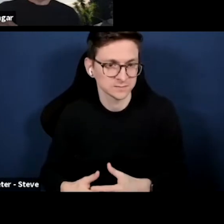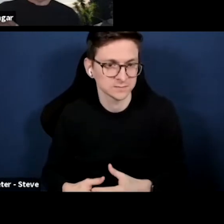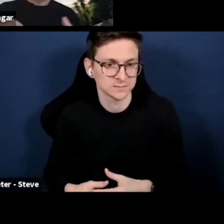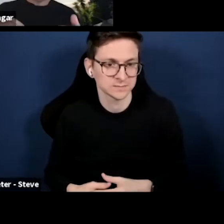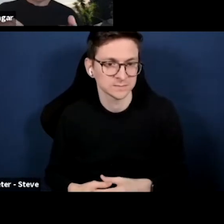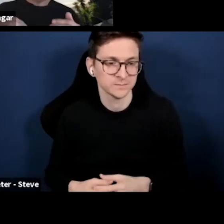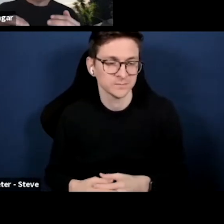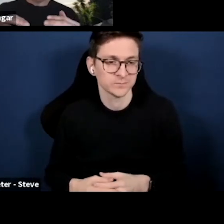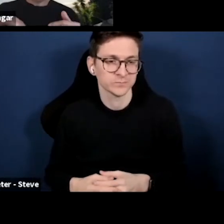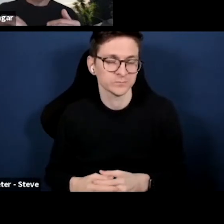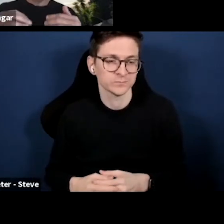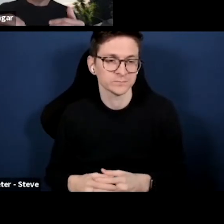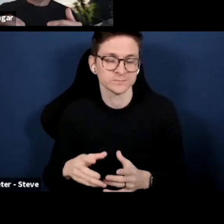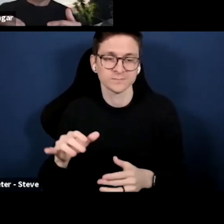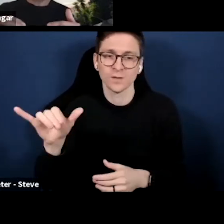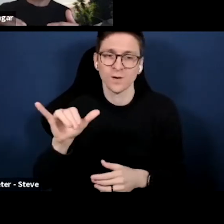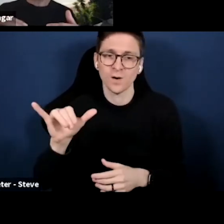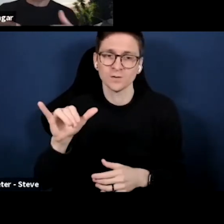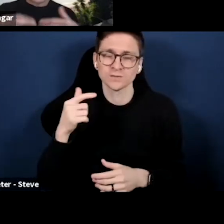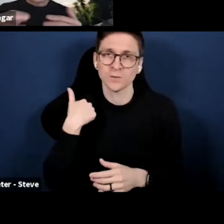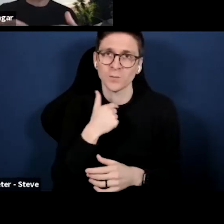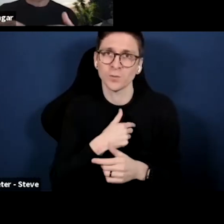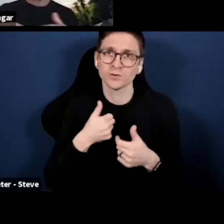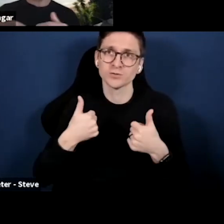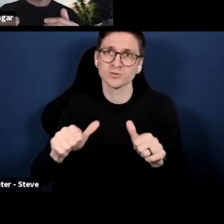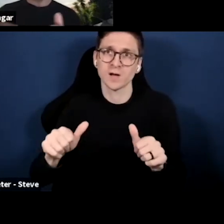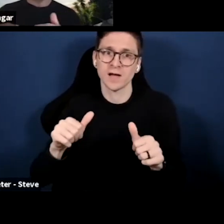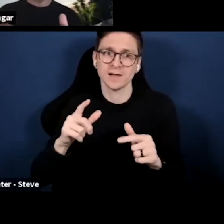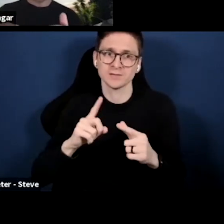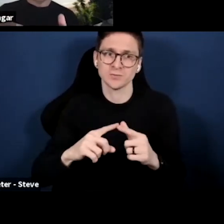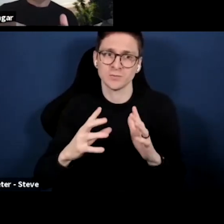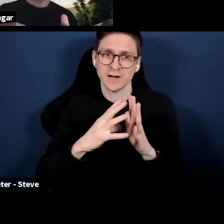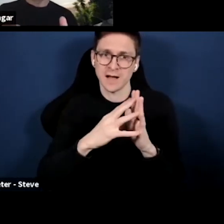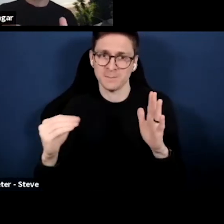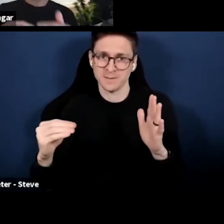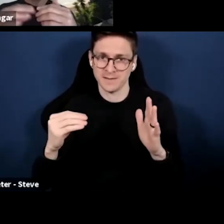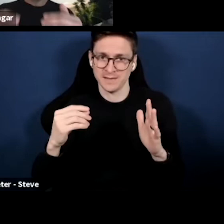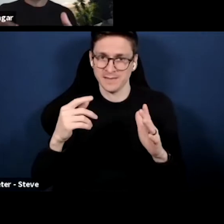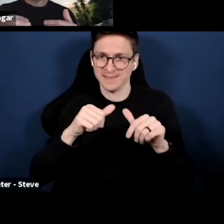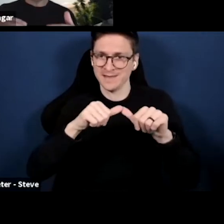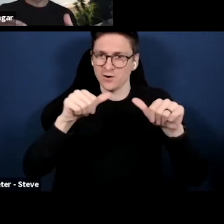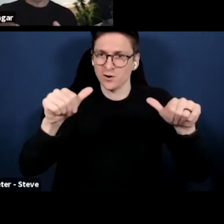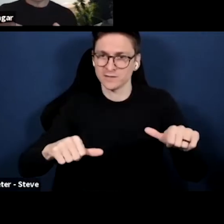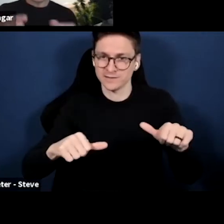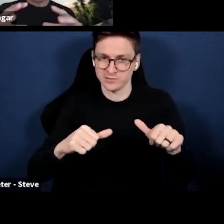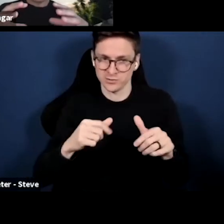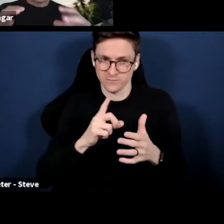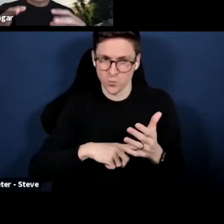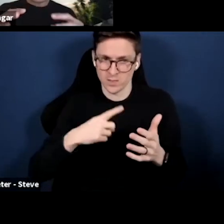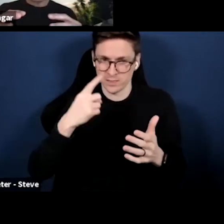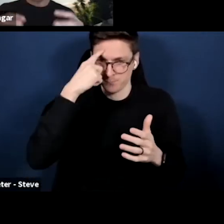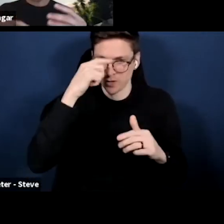in a way where we reflect the architecture of the brain so for example we have a thalamus as